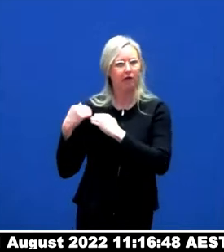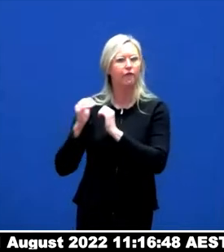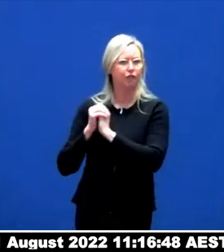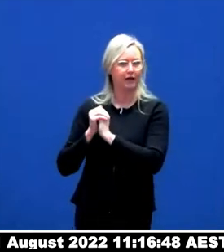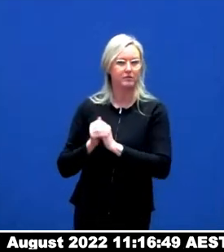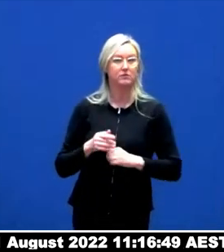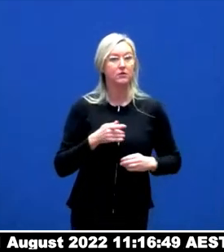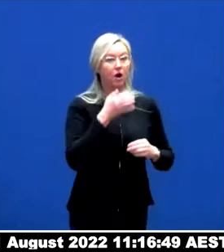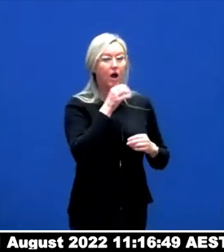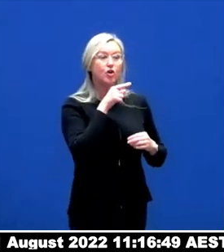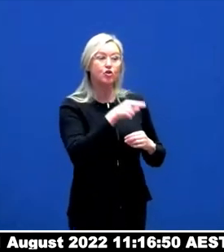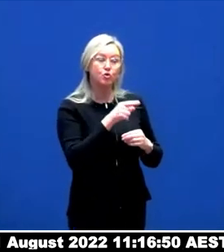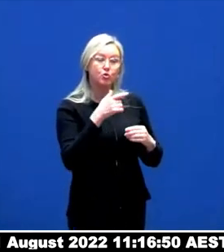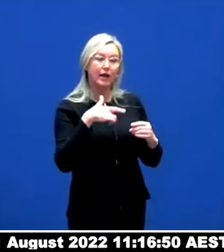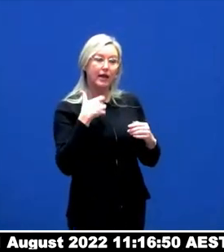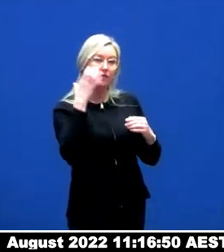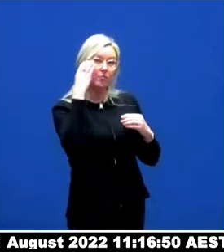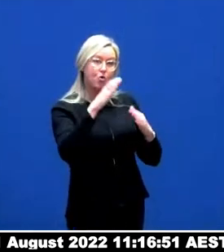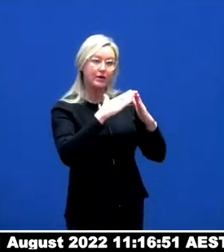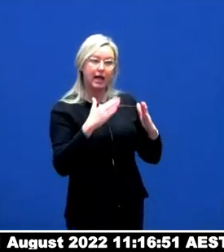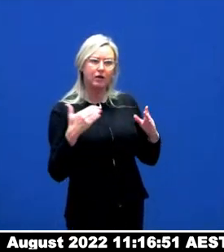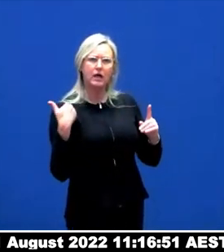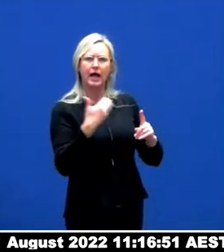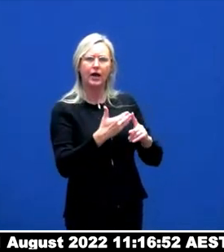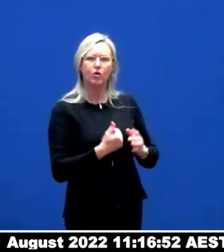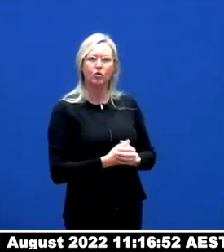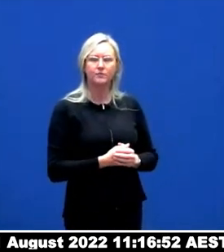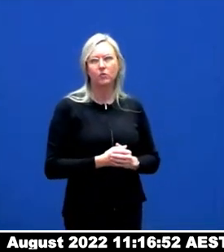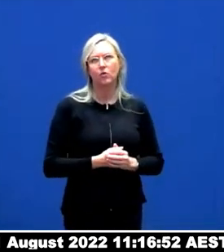long did you live in the boarding house? WILLIAM: Boarding house, I first lived in the